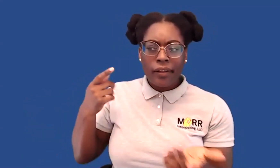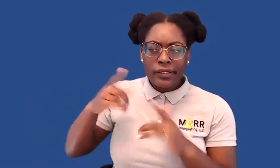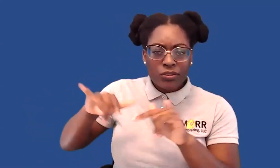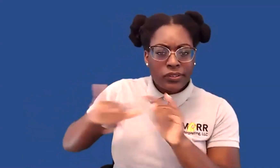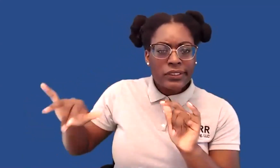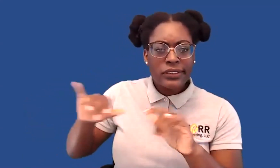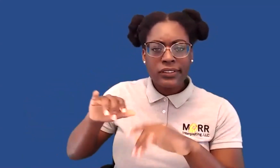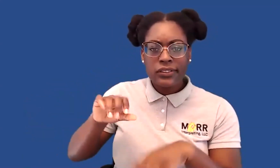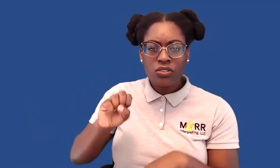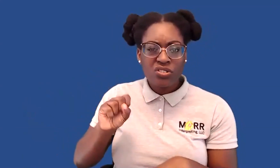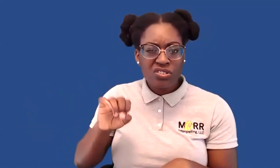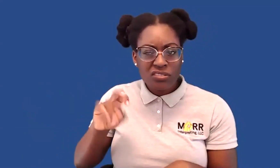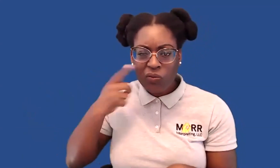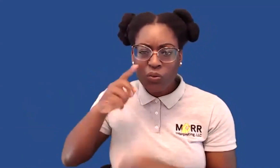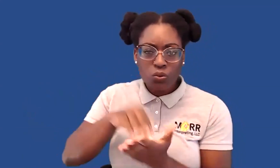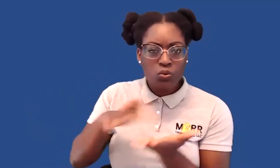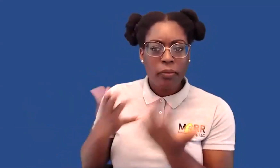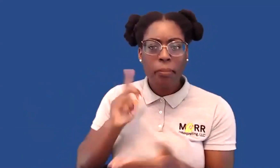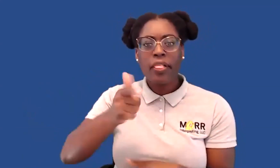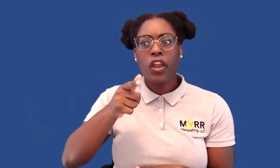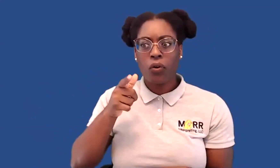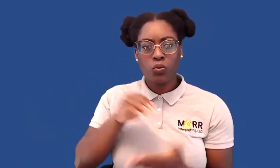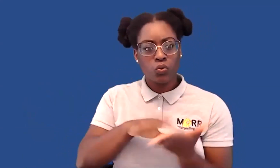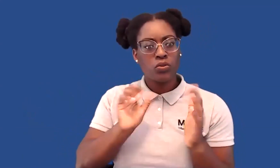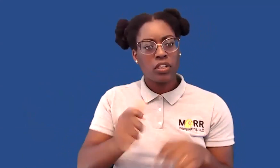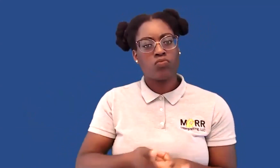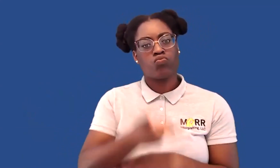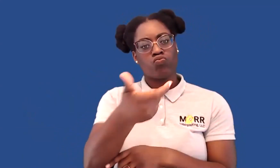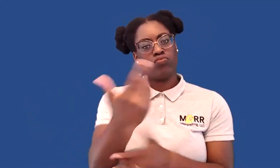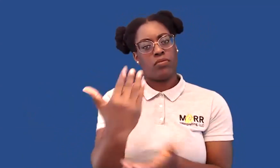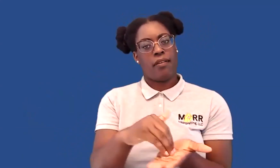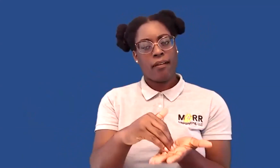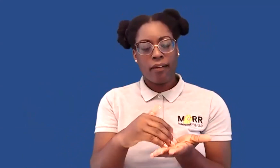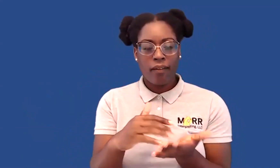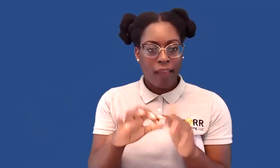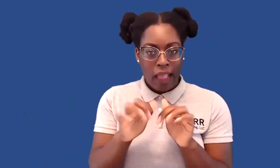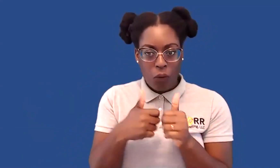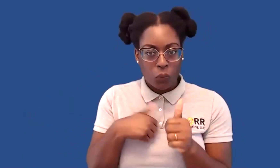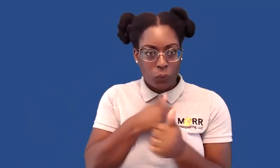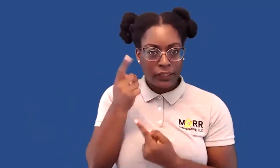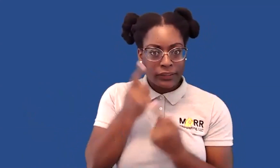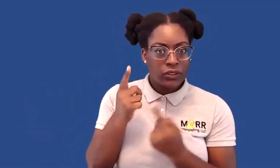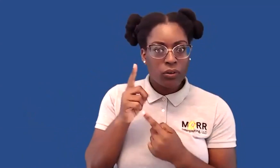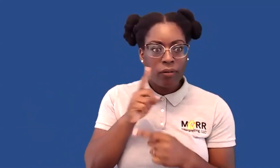and kind of what procedure to follow with consent and all of that. So, very good question.